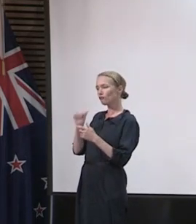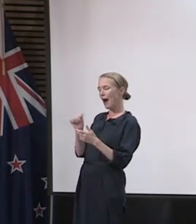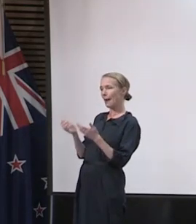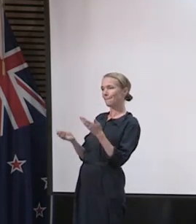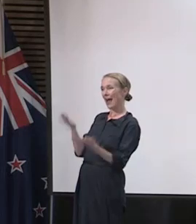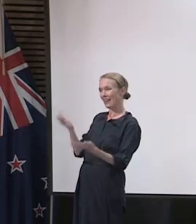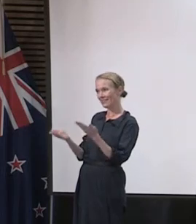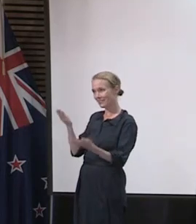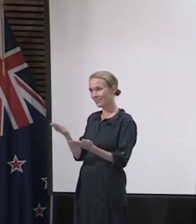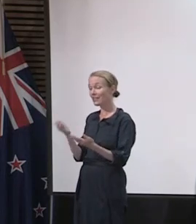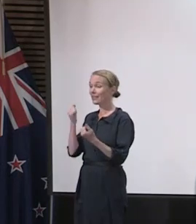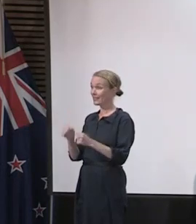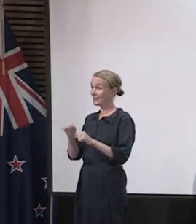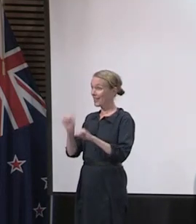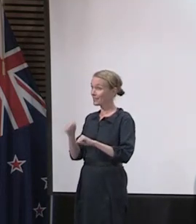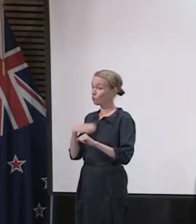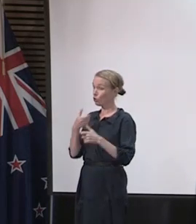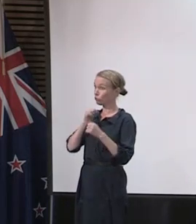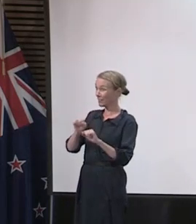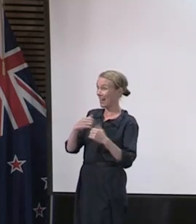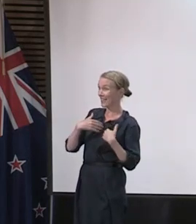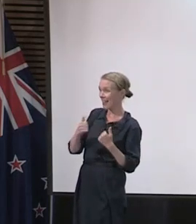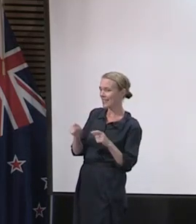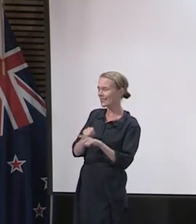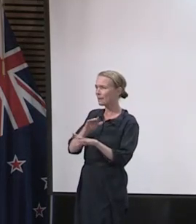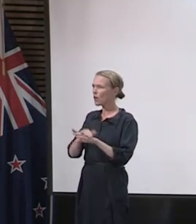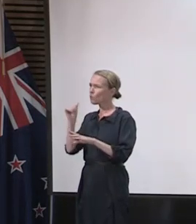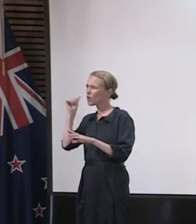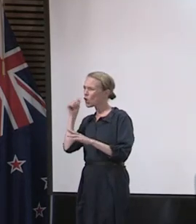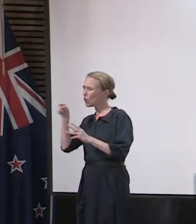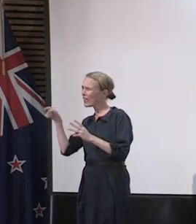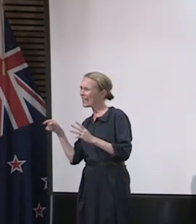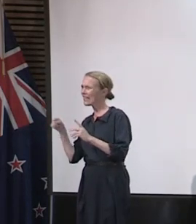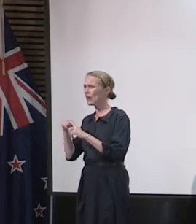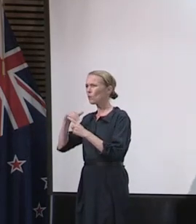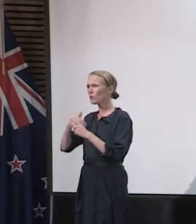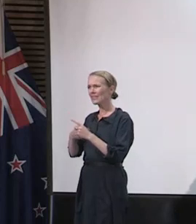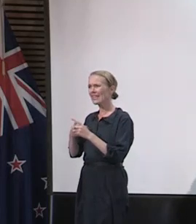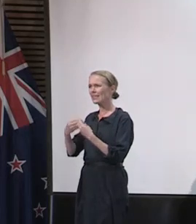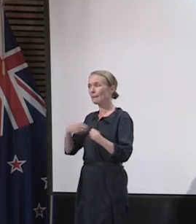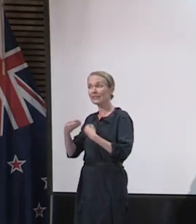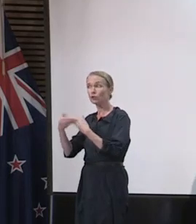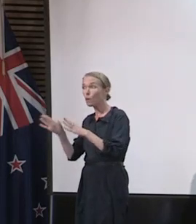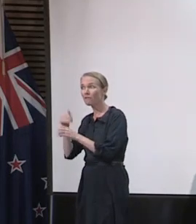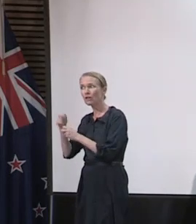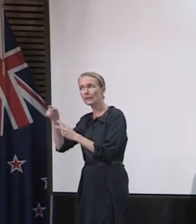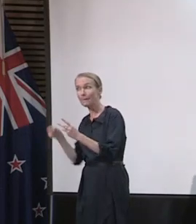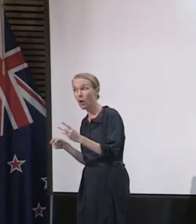accommodate the health protections that we need for all New Zealanders, but also found ways to try and accommodate different